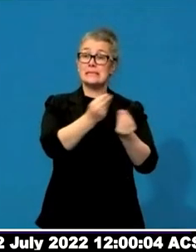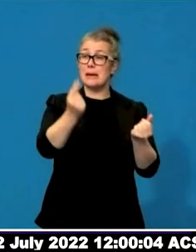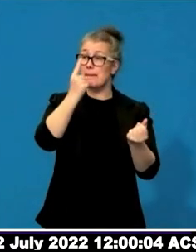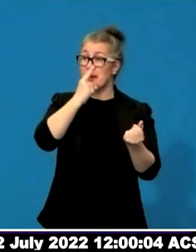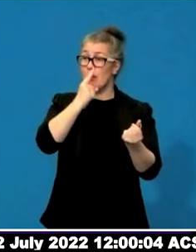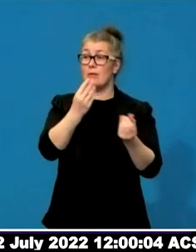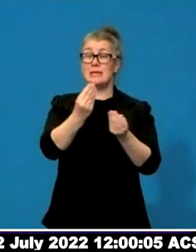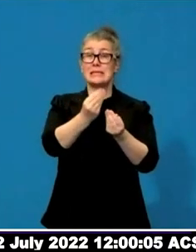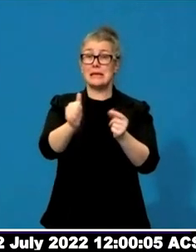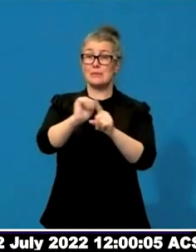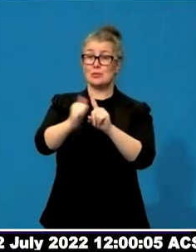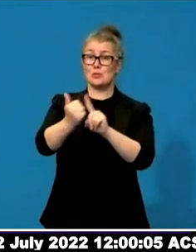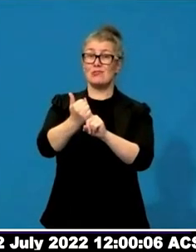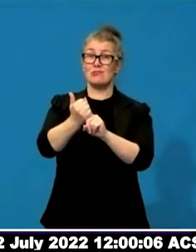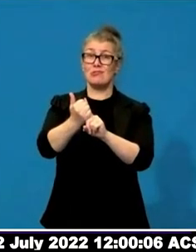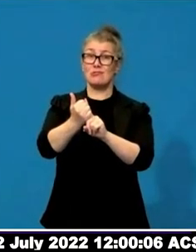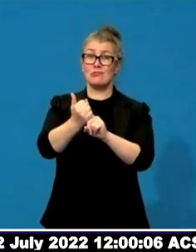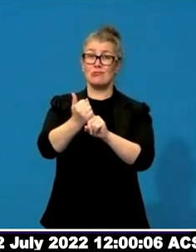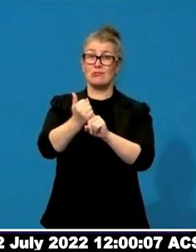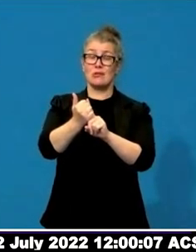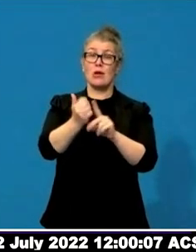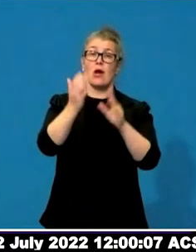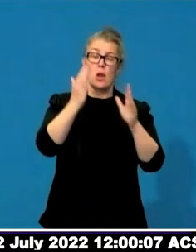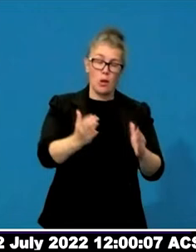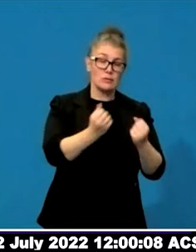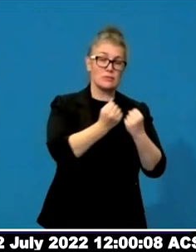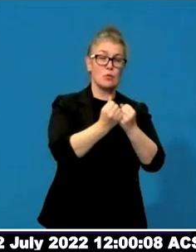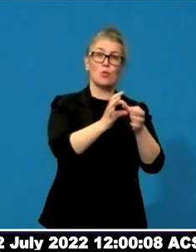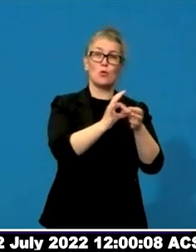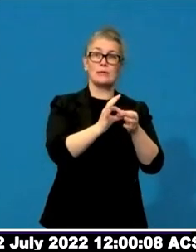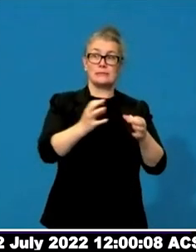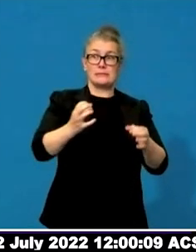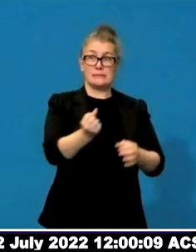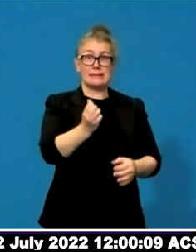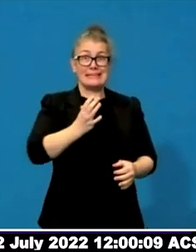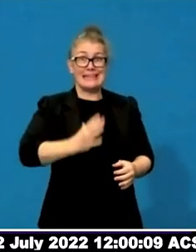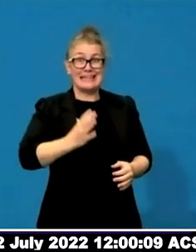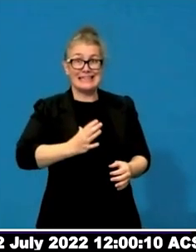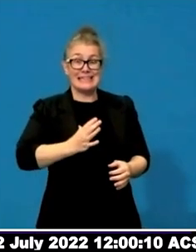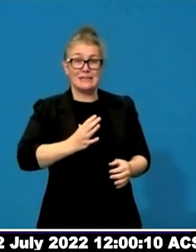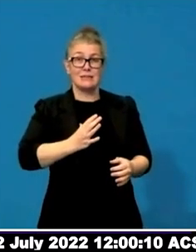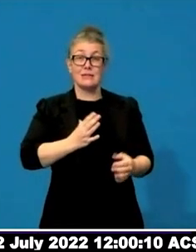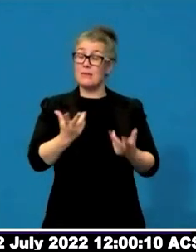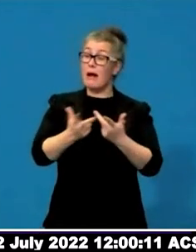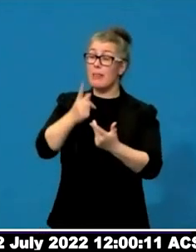a large amount of support coordination will be needed, and for some people, that will be ongoing.